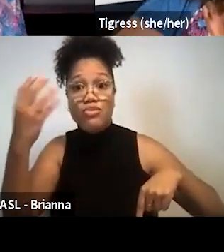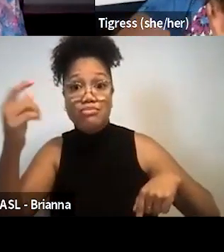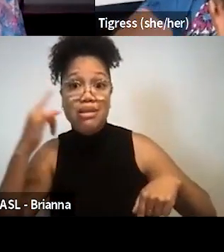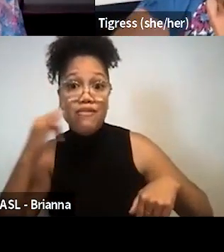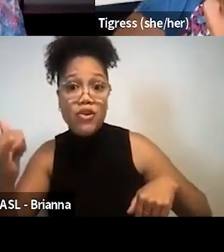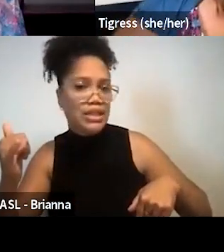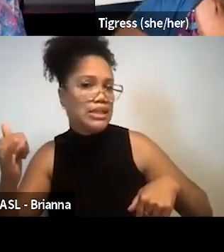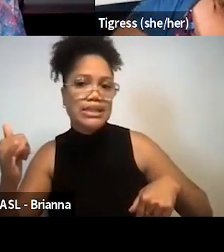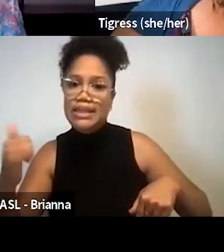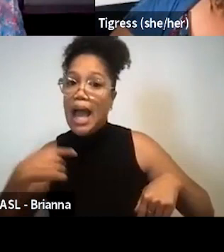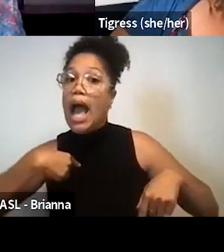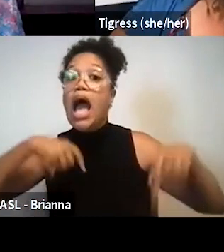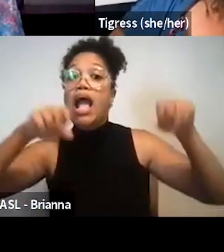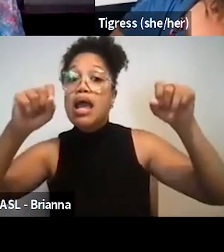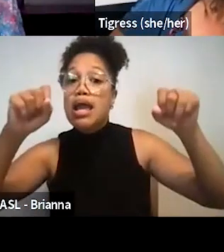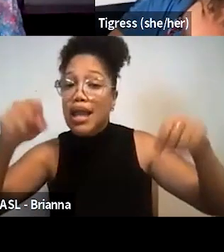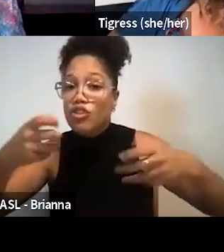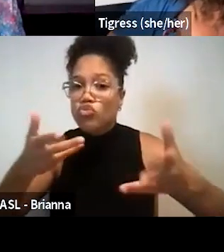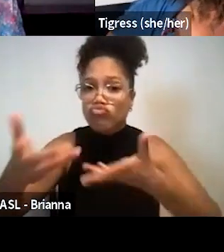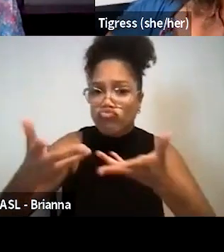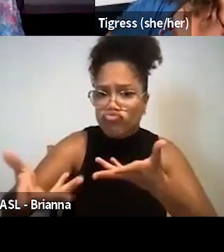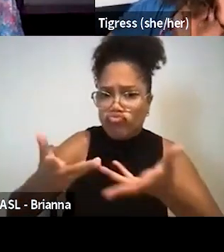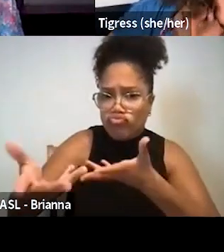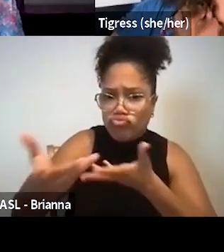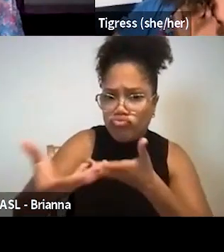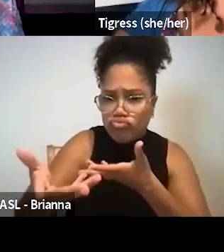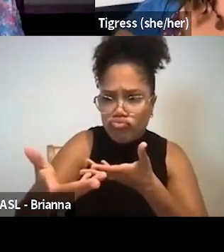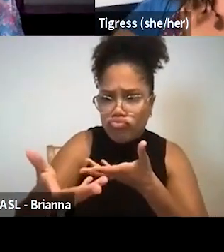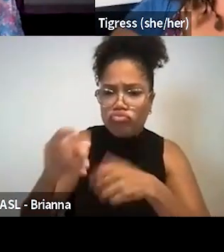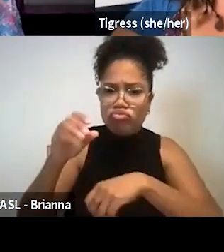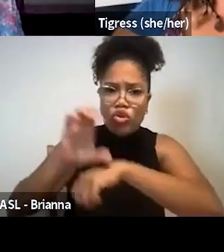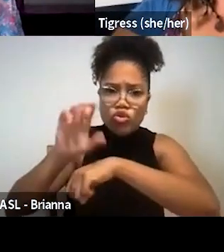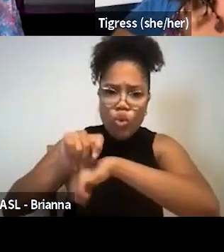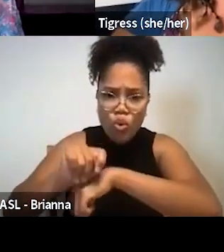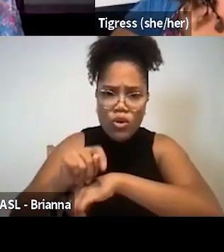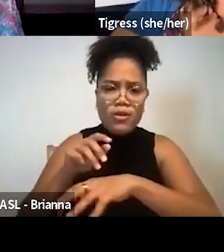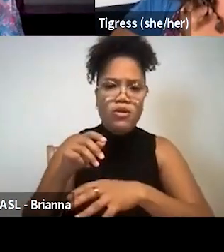I can talk to and consult with other attorneys